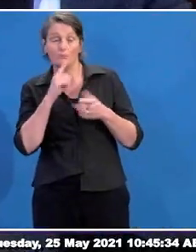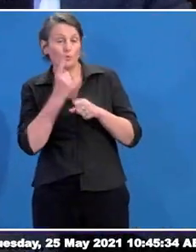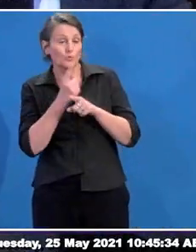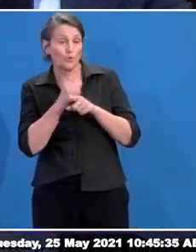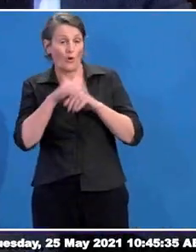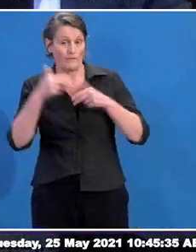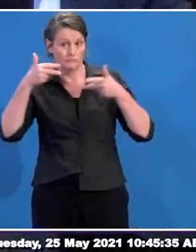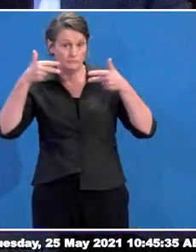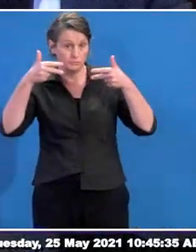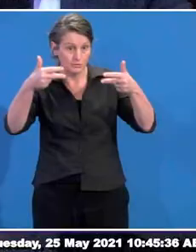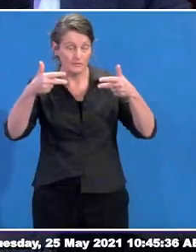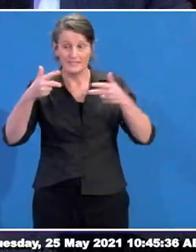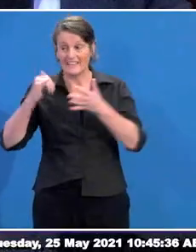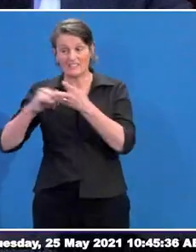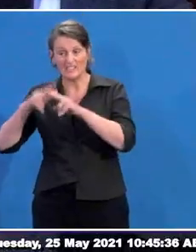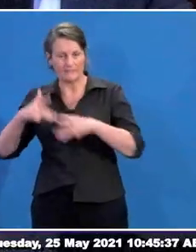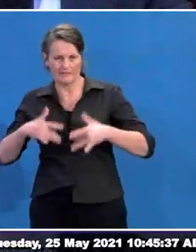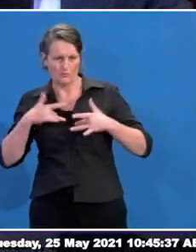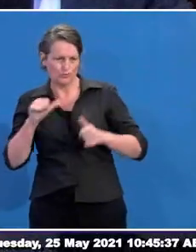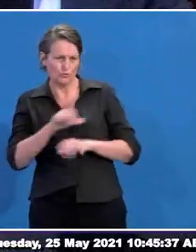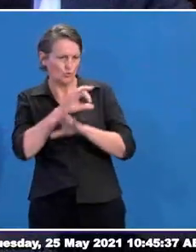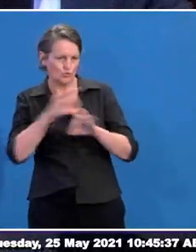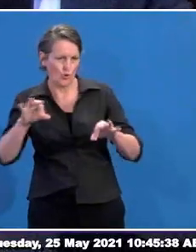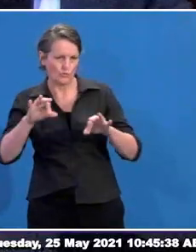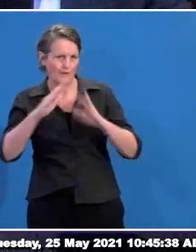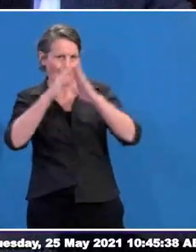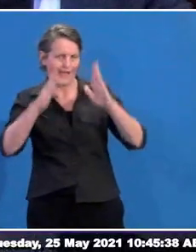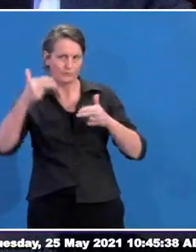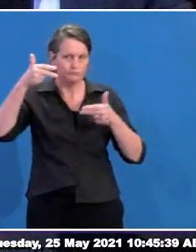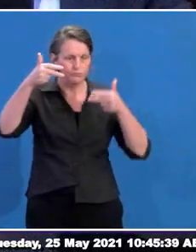then what would be your expectation about the record keeping